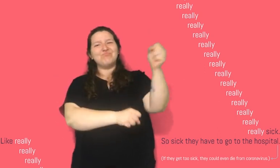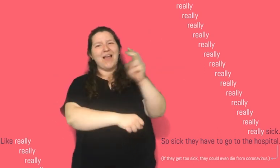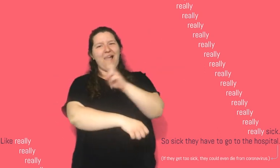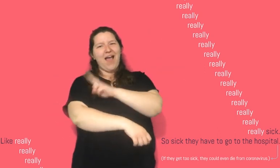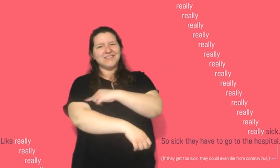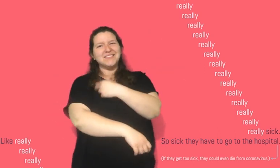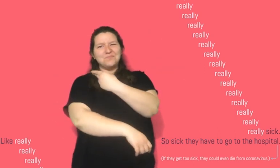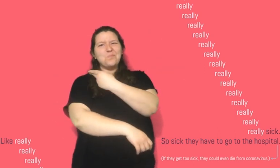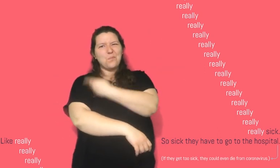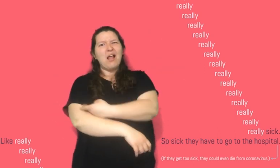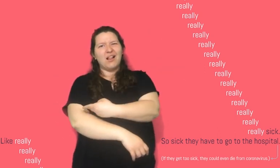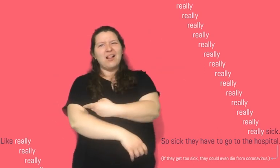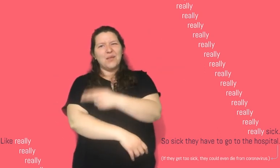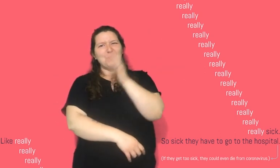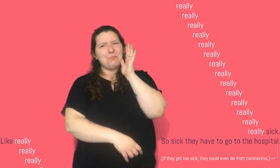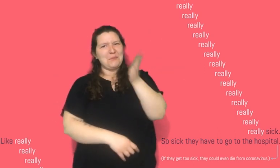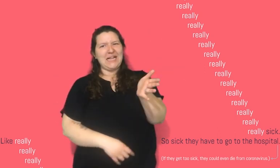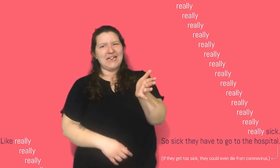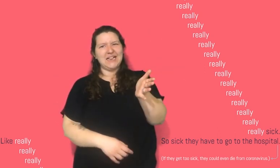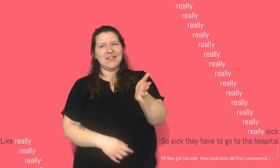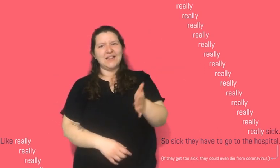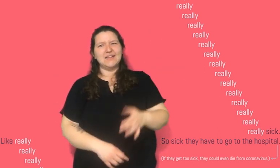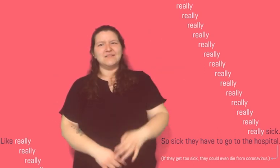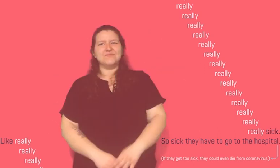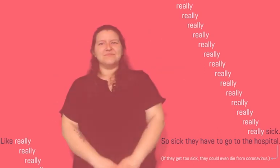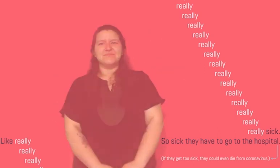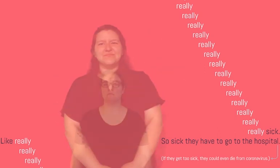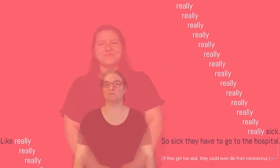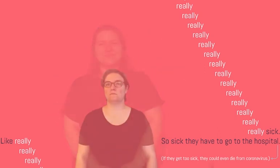So sick they have to go to the hospital.